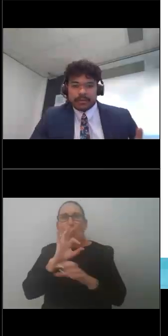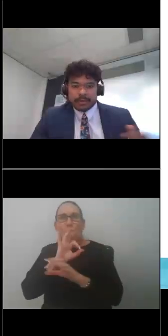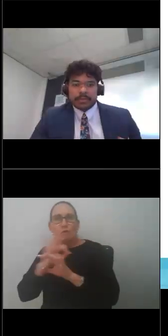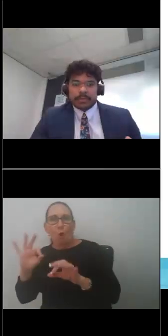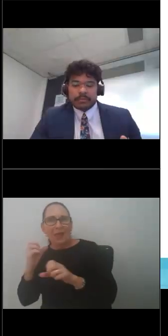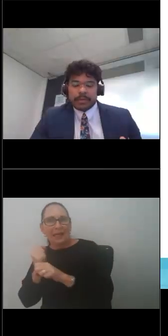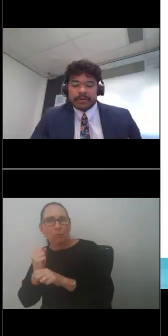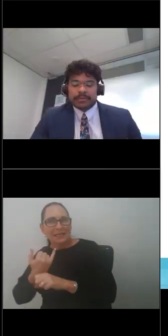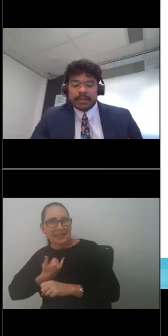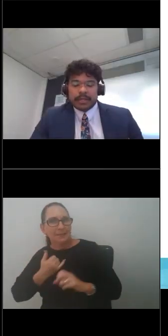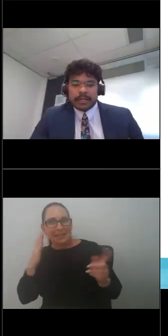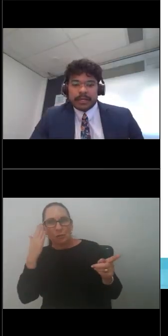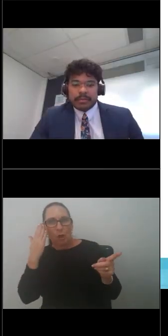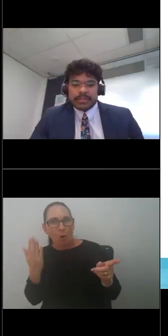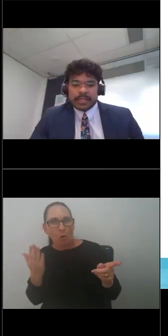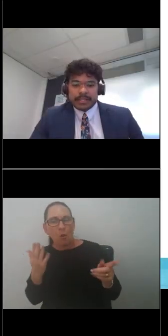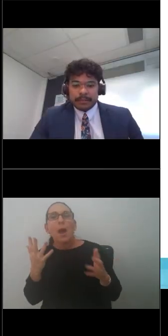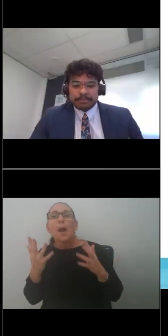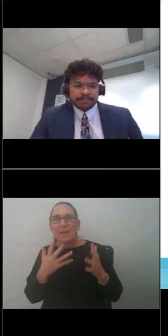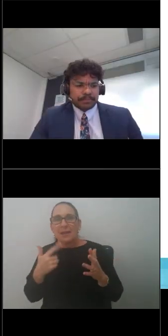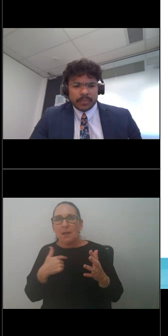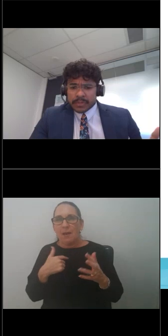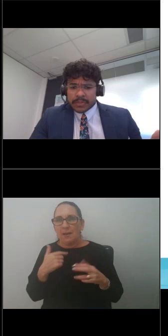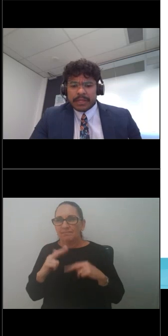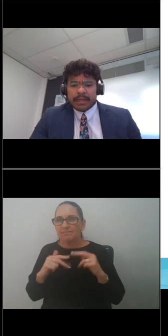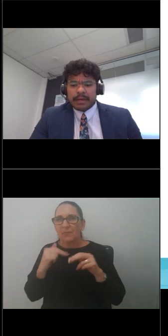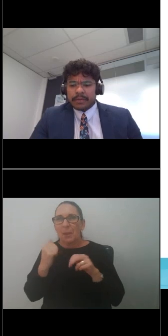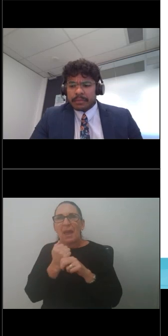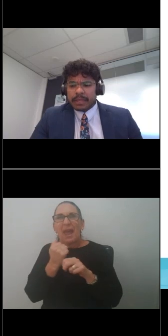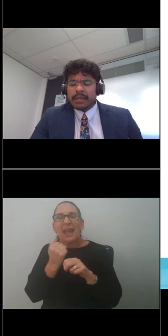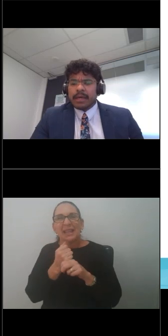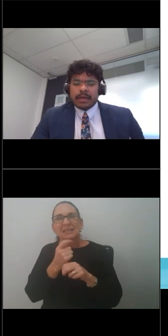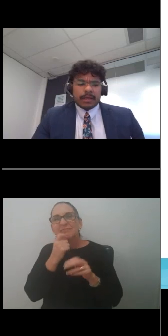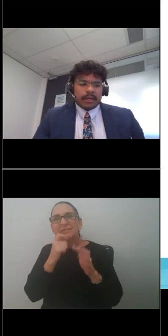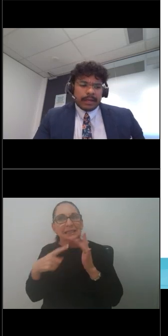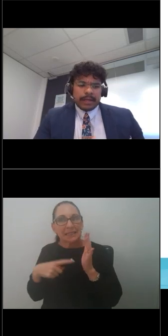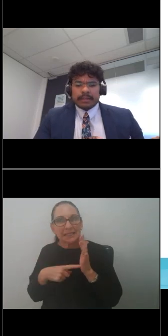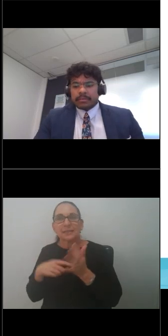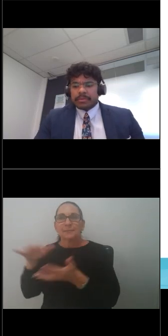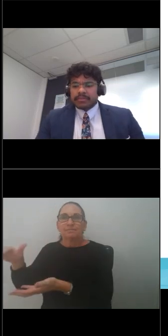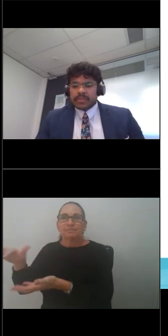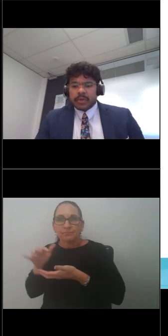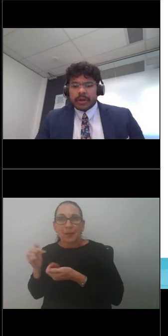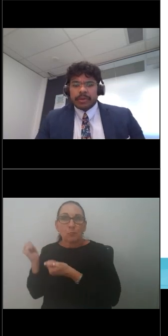uh criminal and bail uh process kit took that out with me and I laid out a little bit of a story but